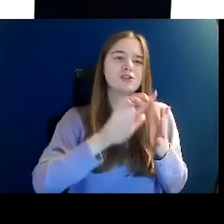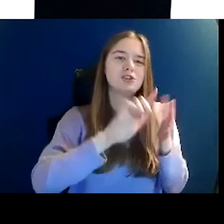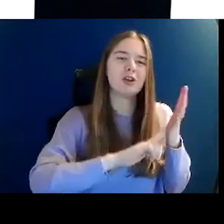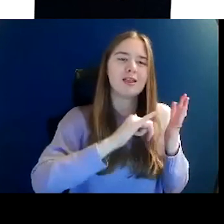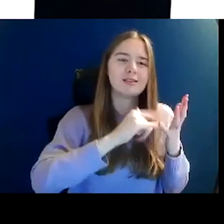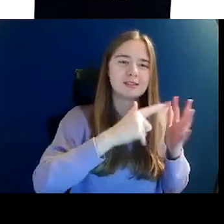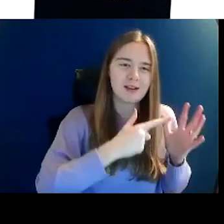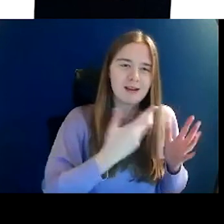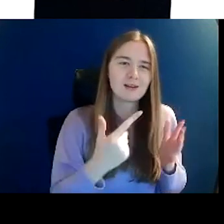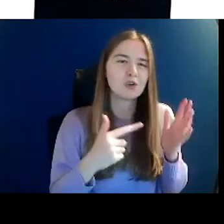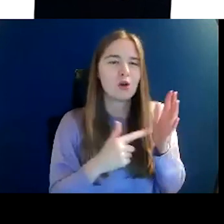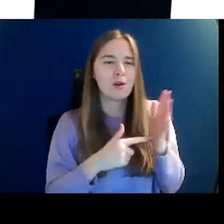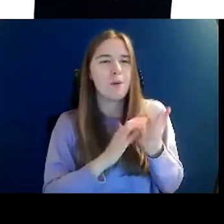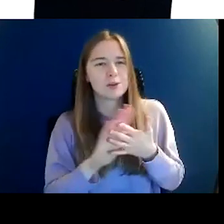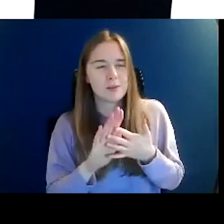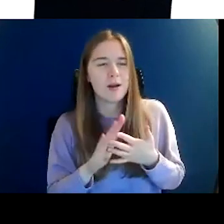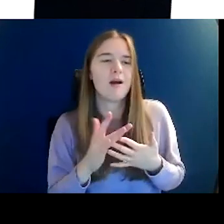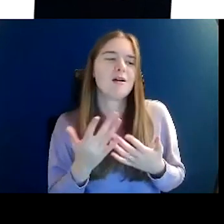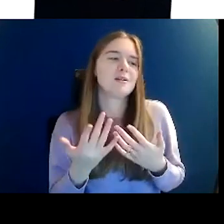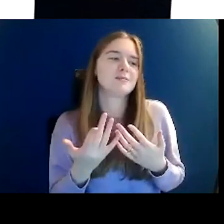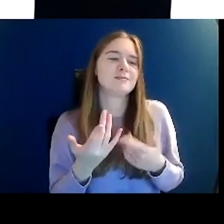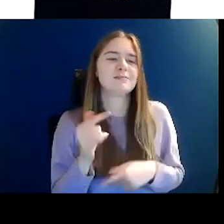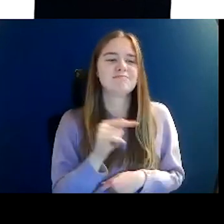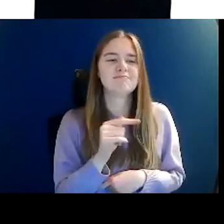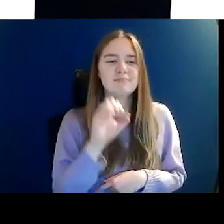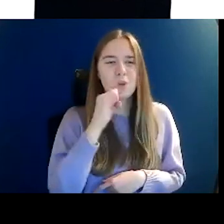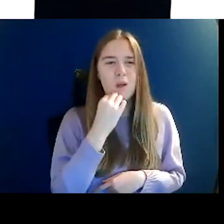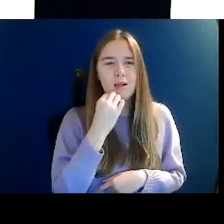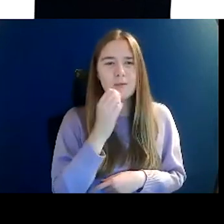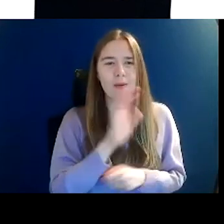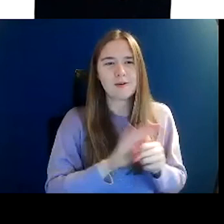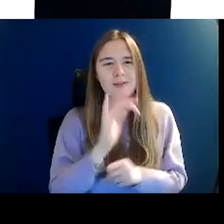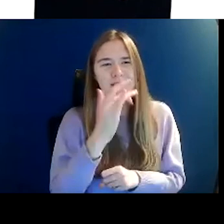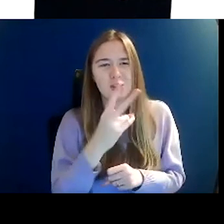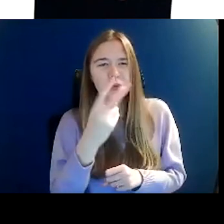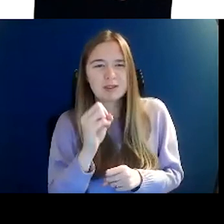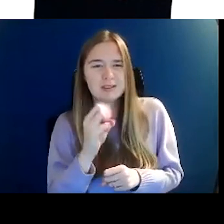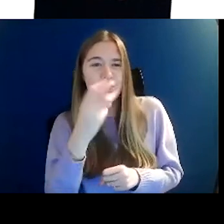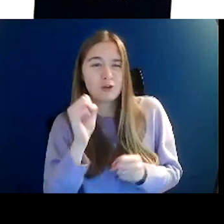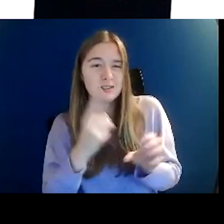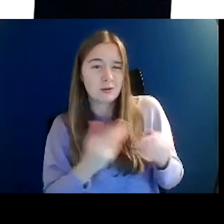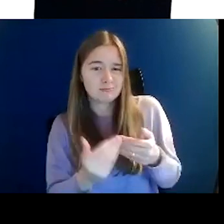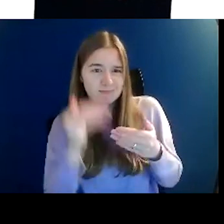but you know, it's gonna be 10, 20, 30 years before they actually make any difference